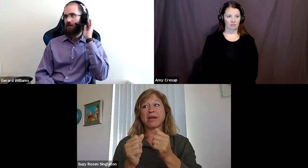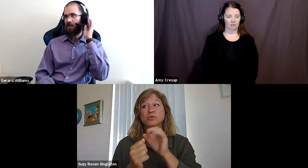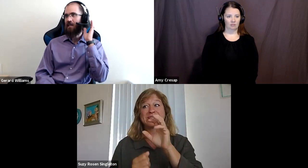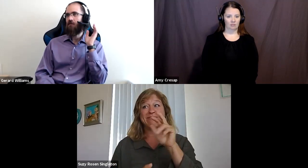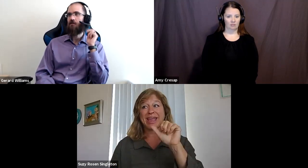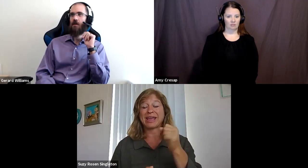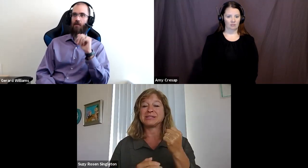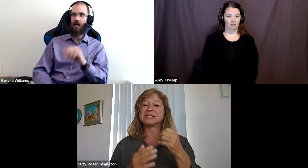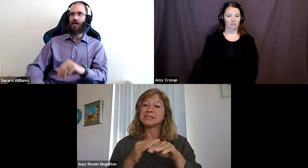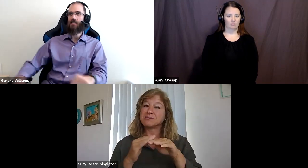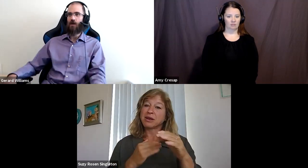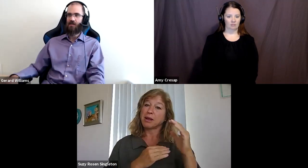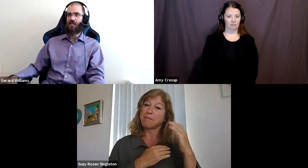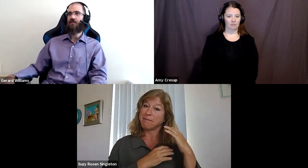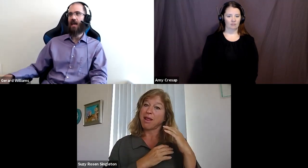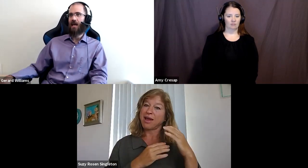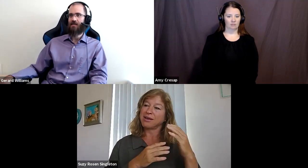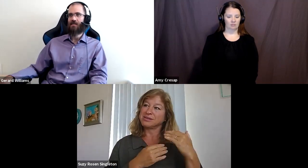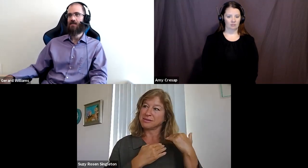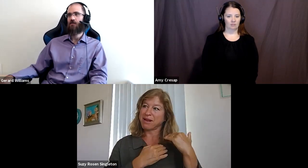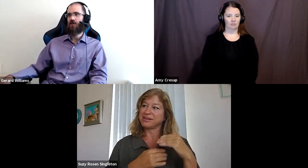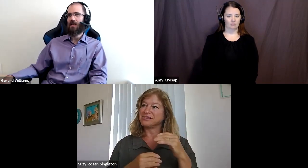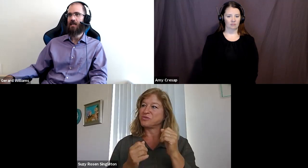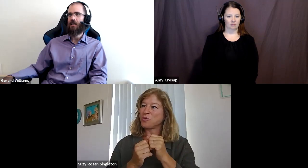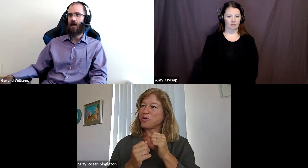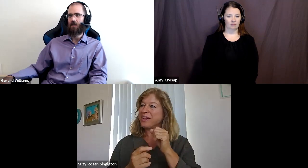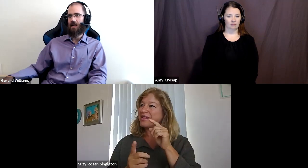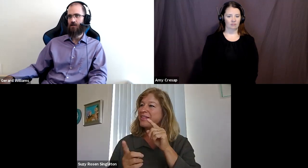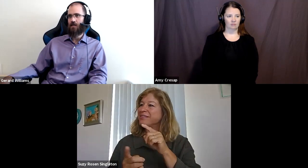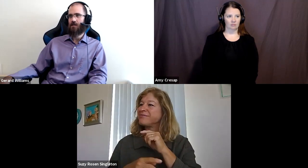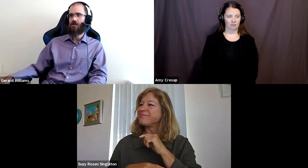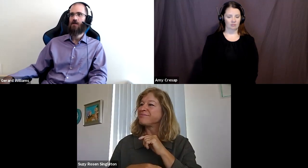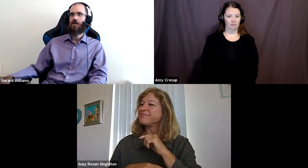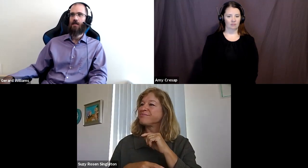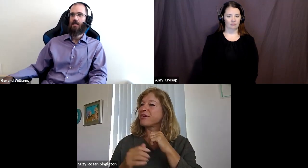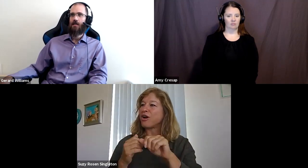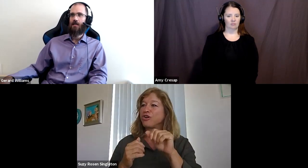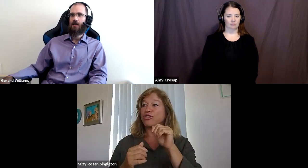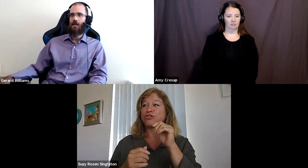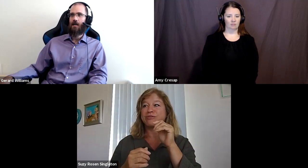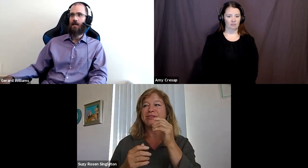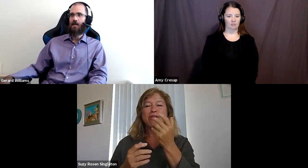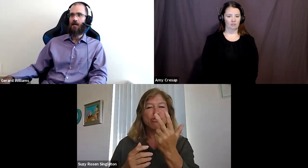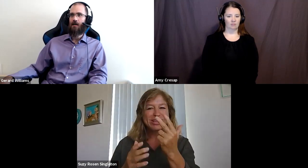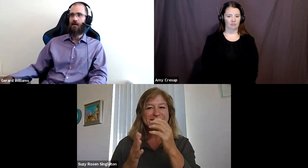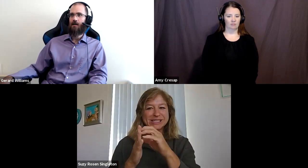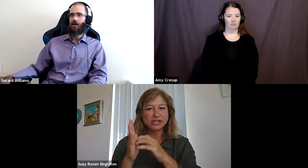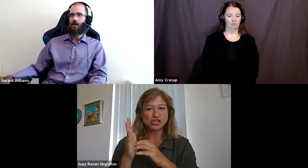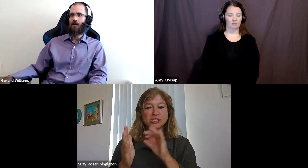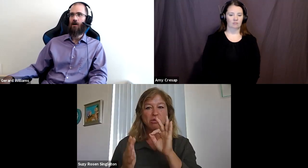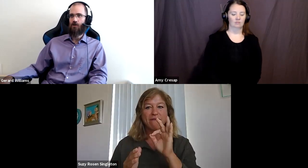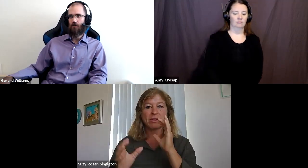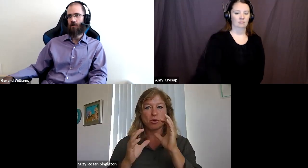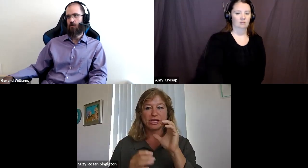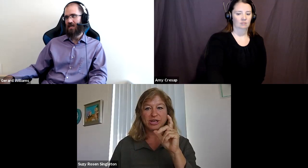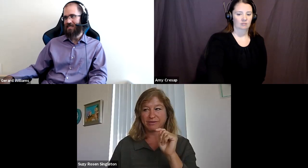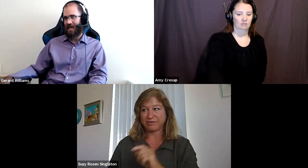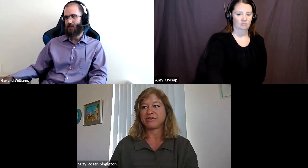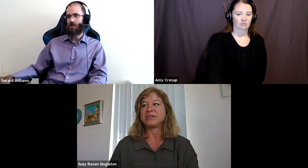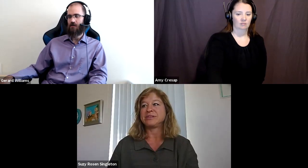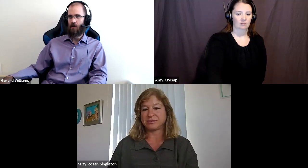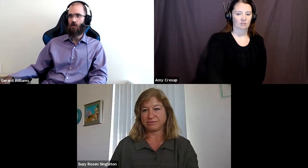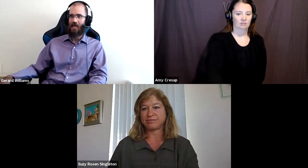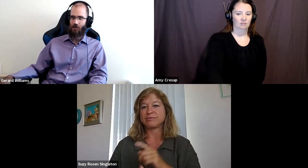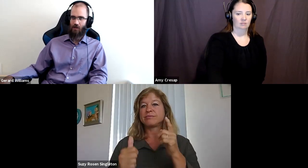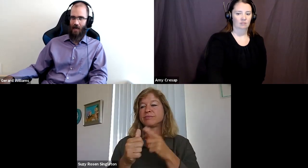The level of compliance with CVAA's accessibility obligations under three sections of the communications